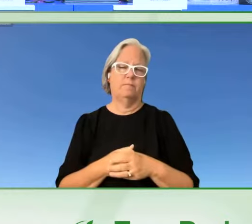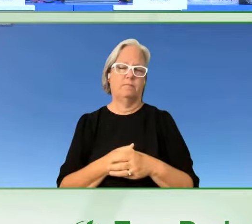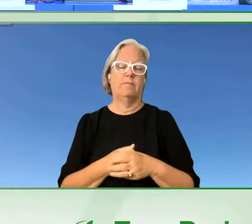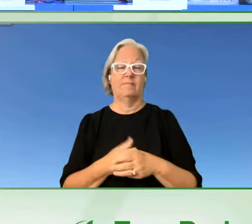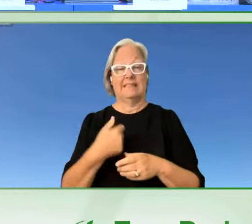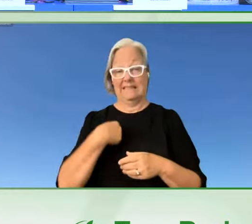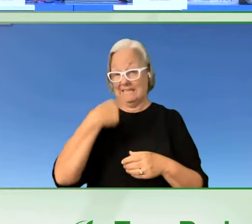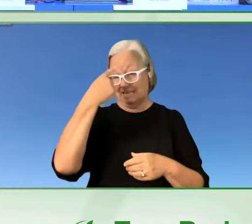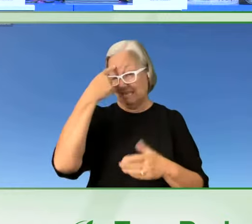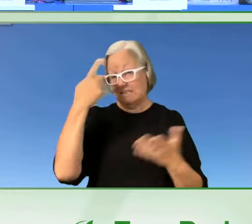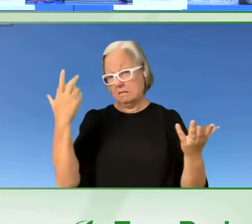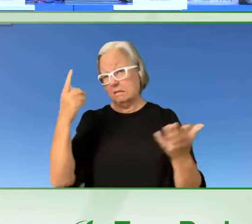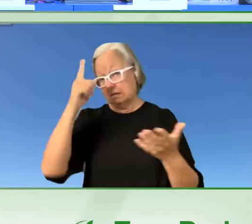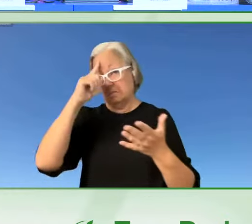for one day.